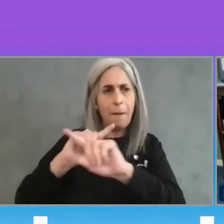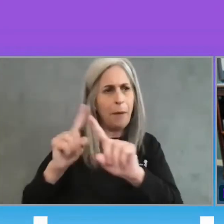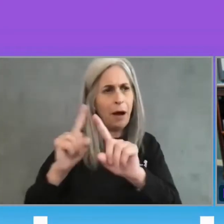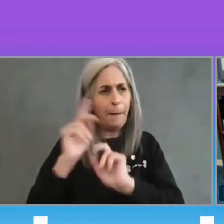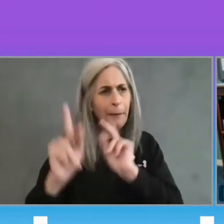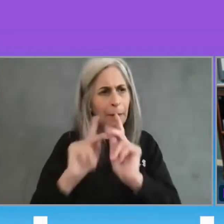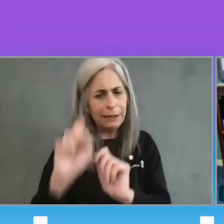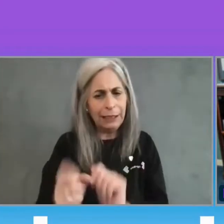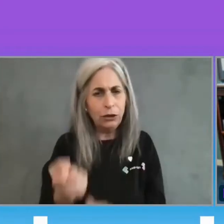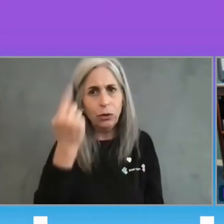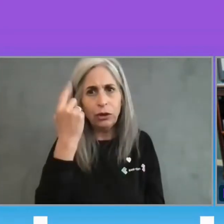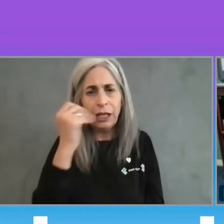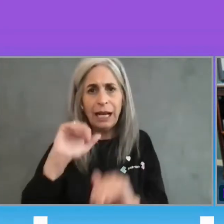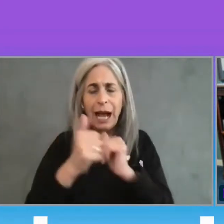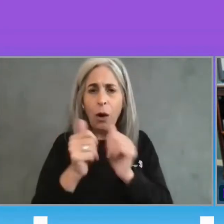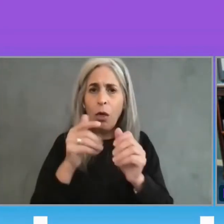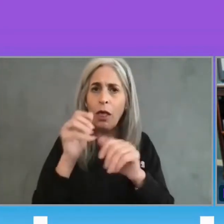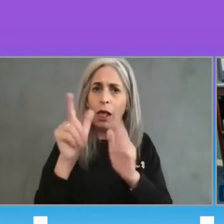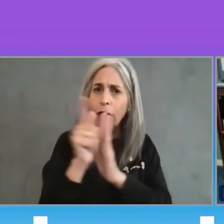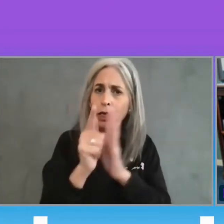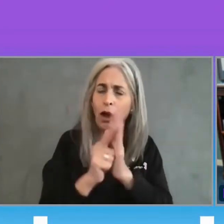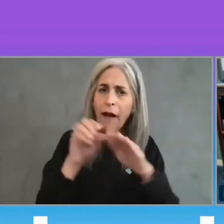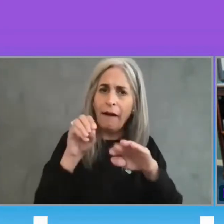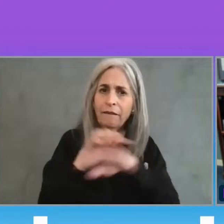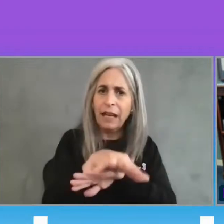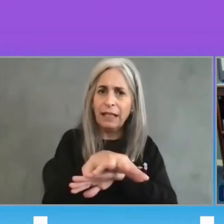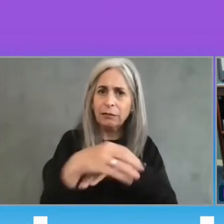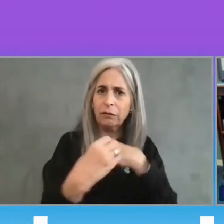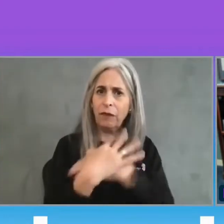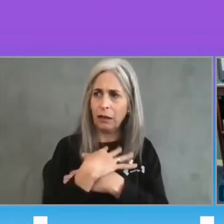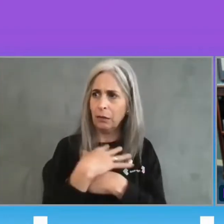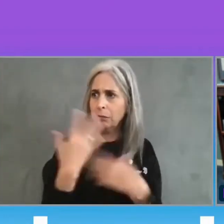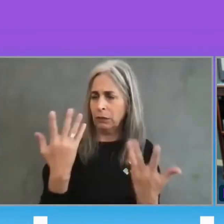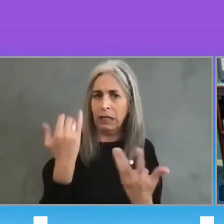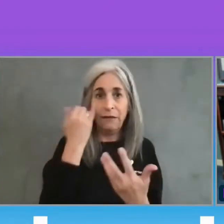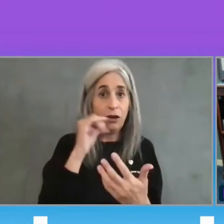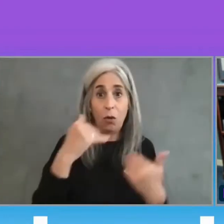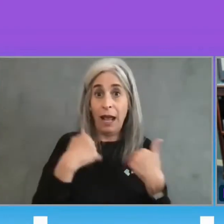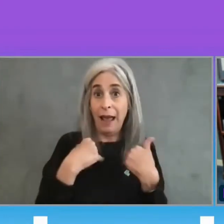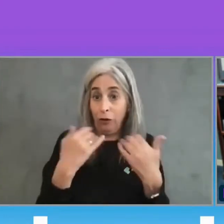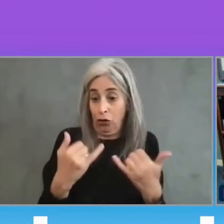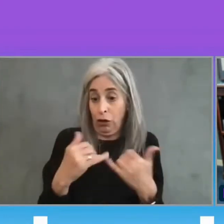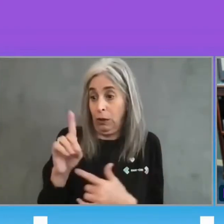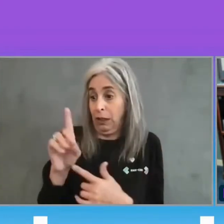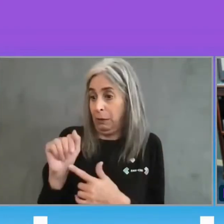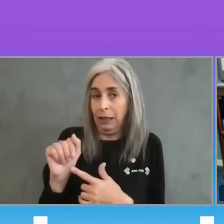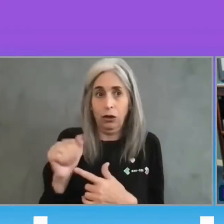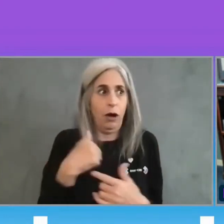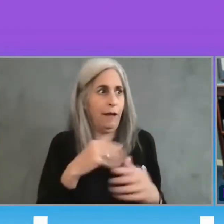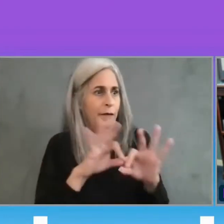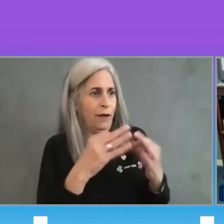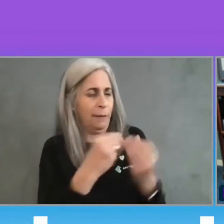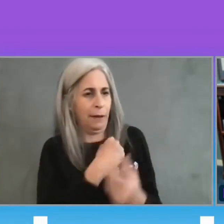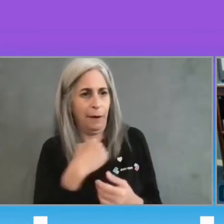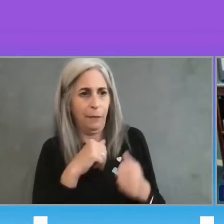understand how these laws affect them, even if they don't currently have a disability or